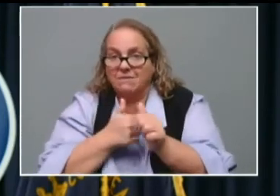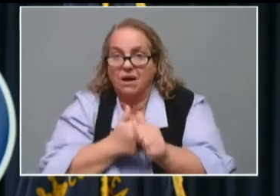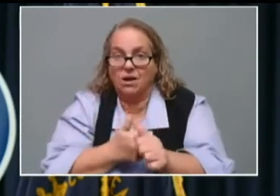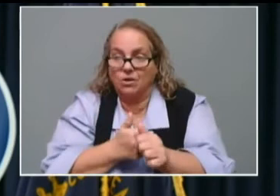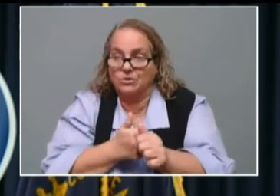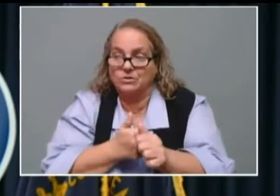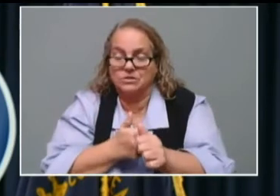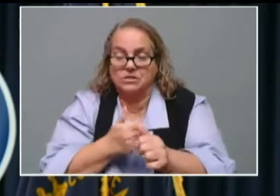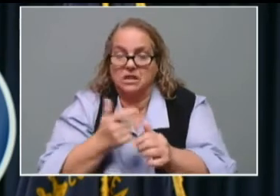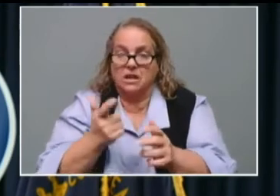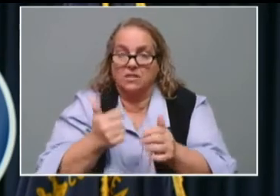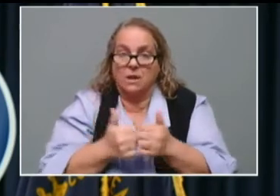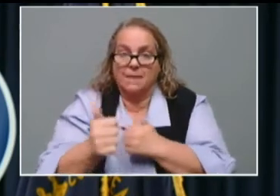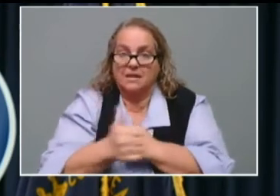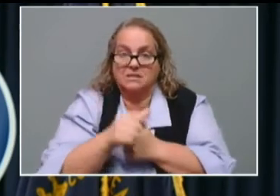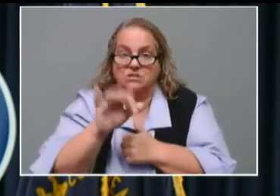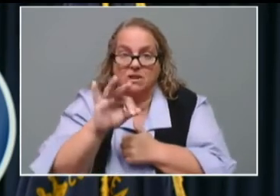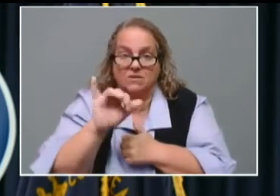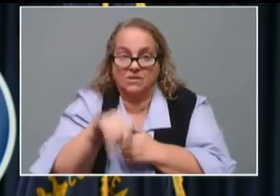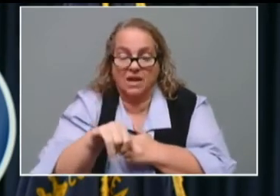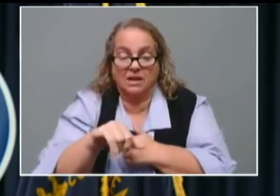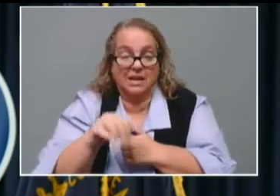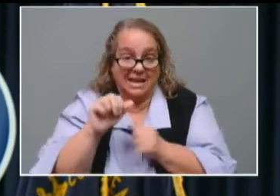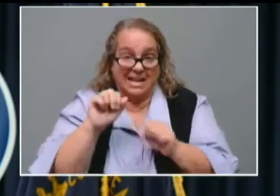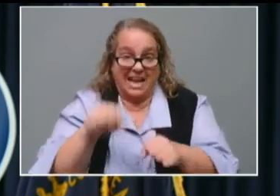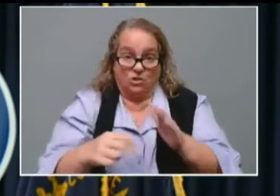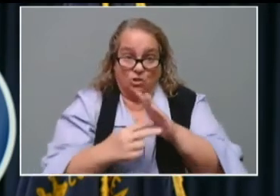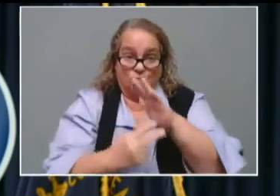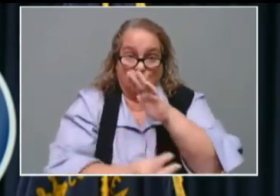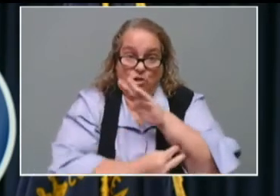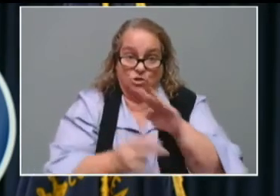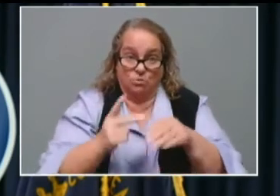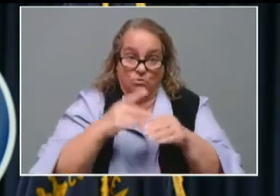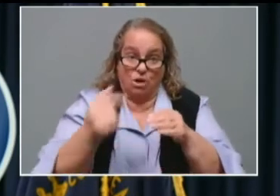these. It's a question of can the bridge project be done without bonding?